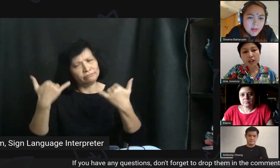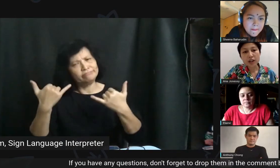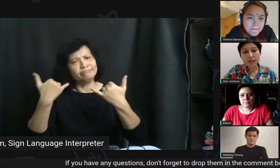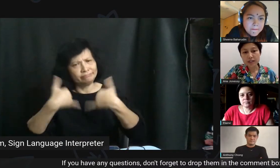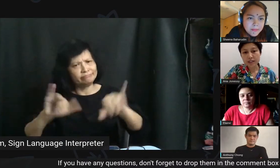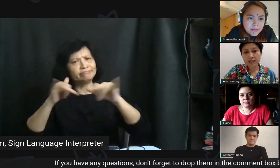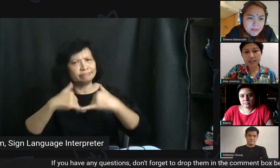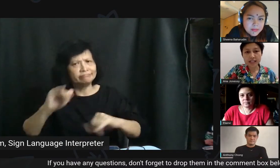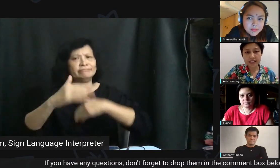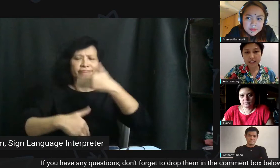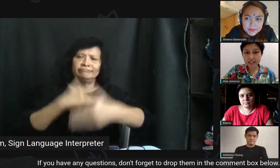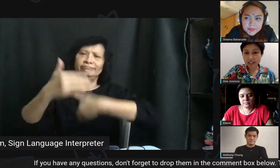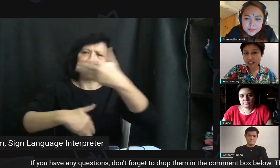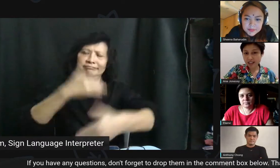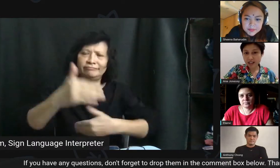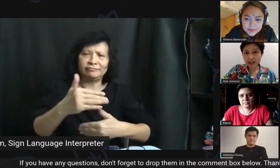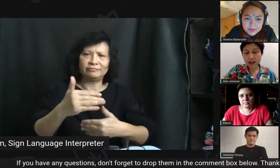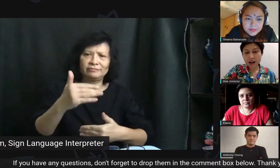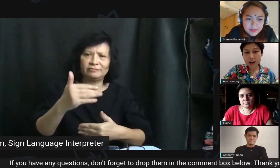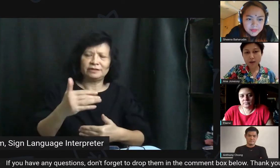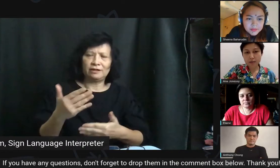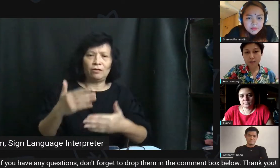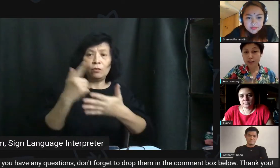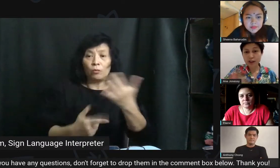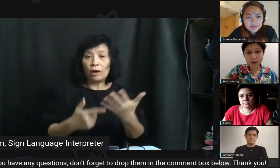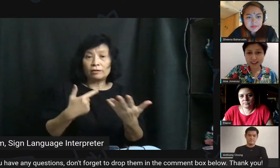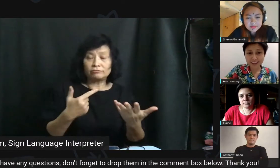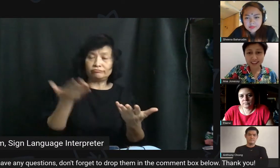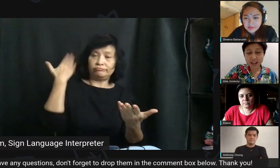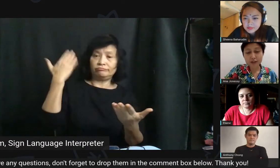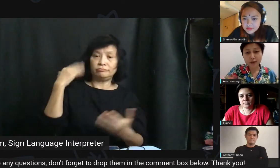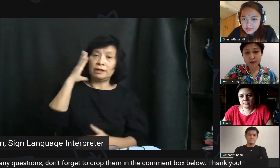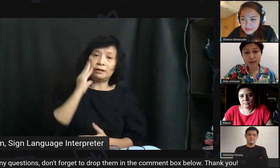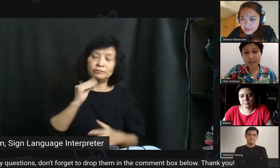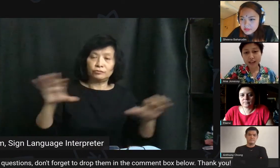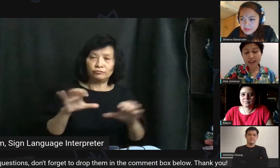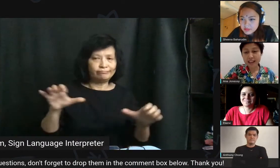A lot of the things that I did then was not great and I stopped doing that.